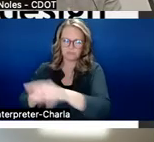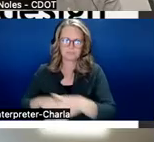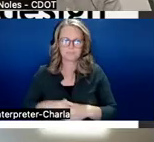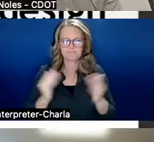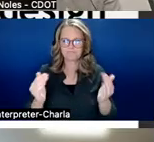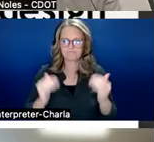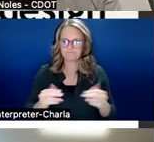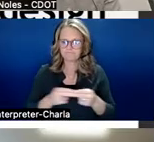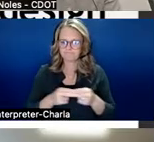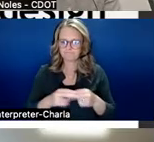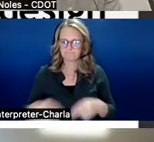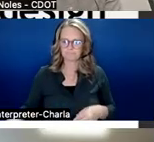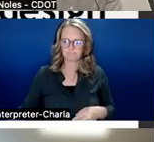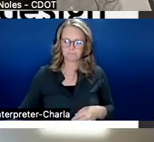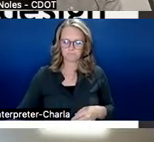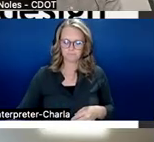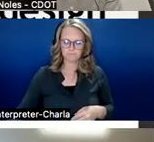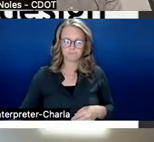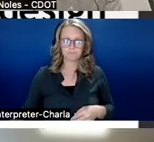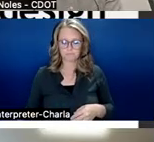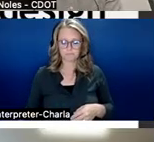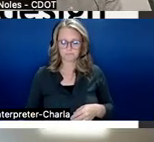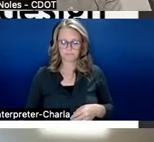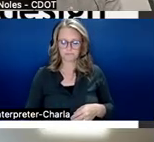So here's an example of the bus bypass lane